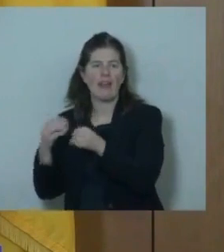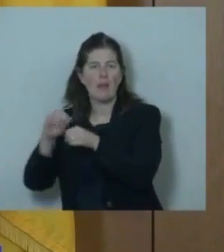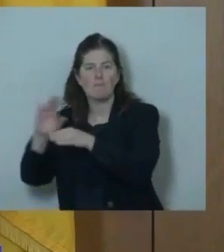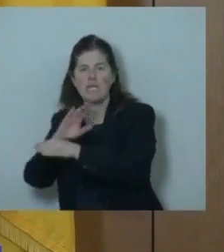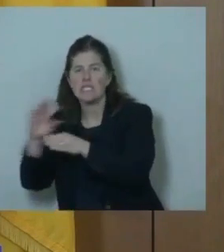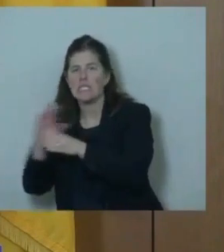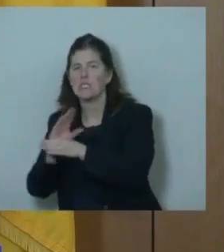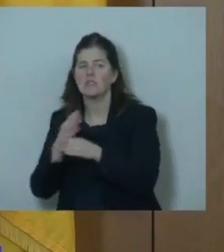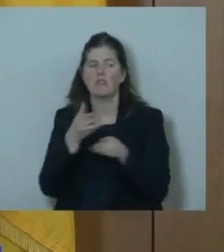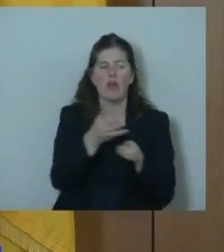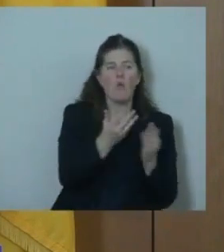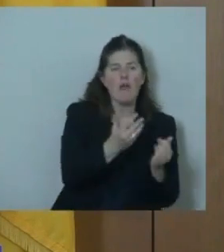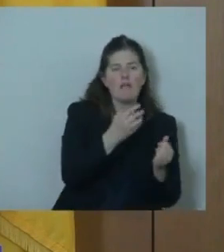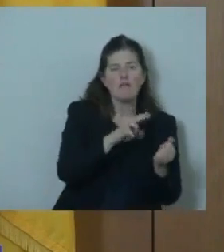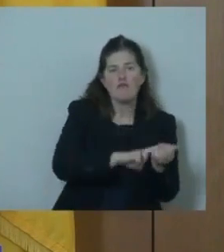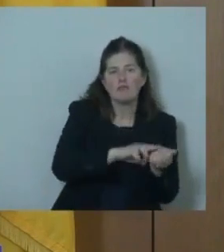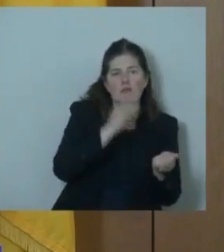IT IS LOOKING FOR HOSTS.